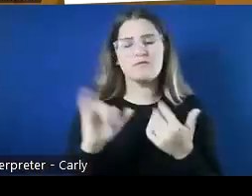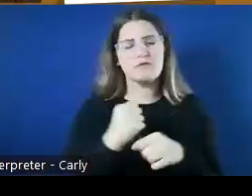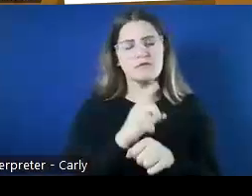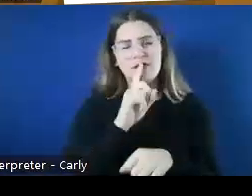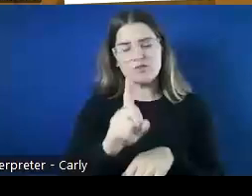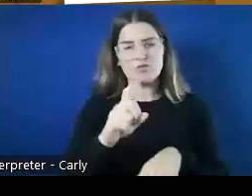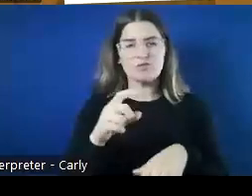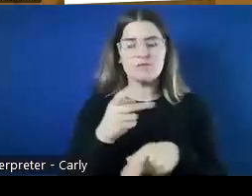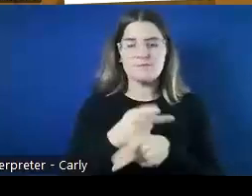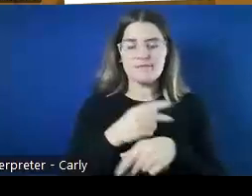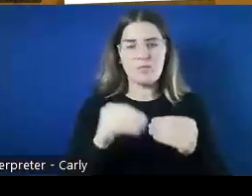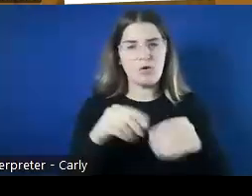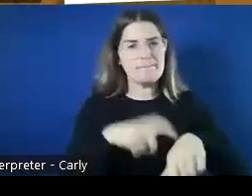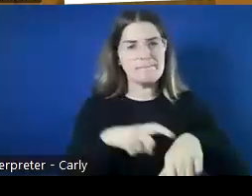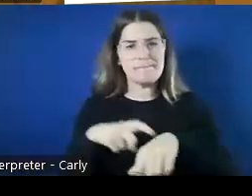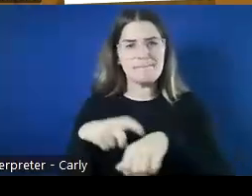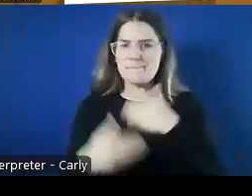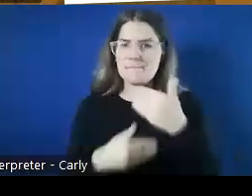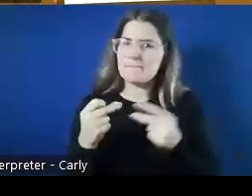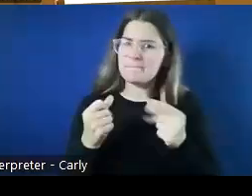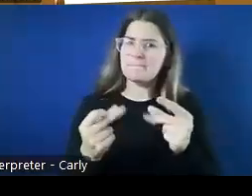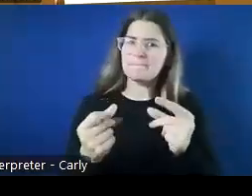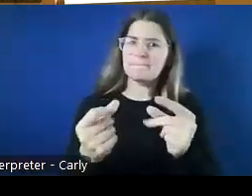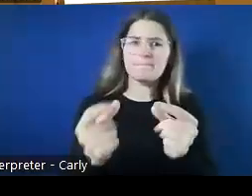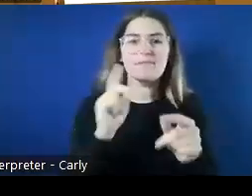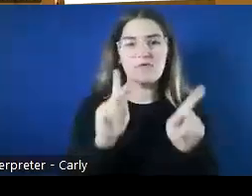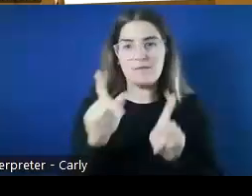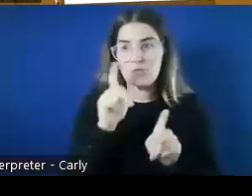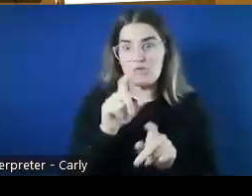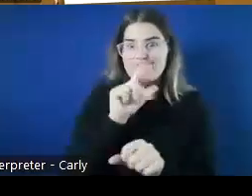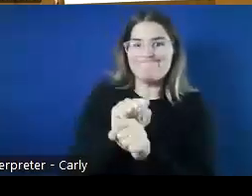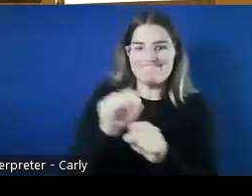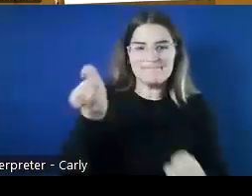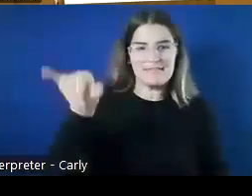timely in the cpep setting for kids who really need that level of care and we really want to